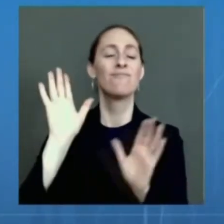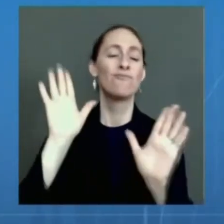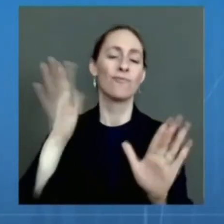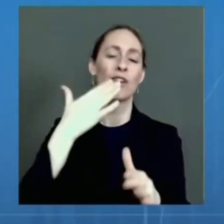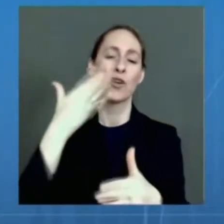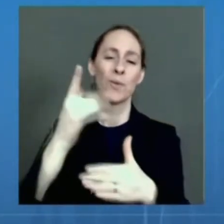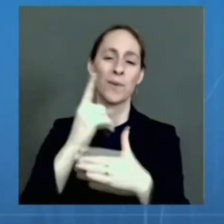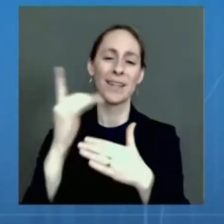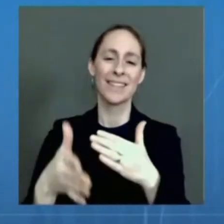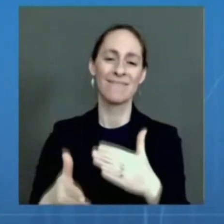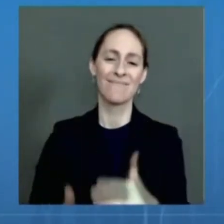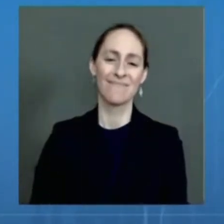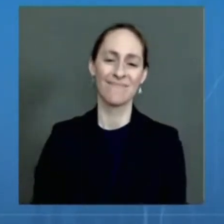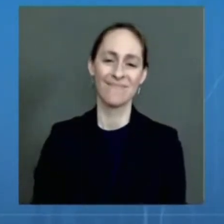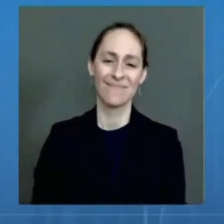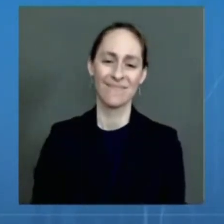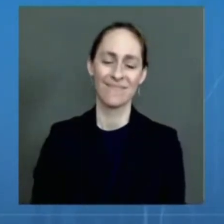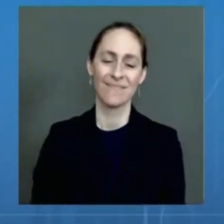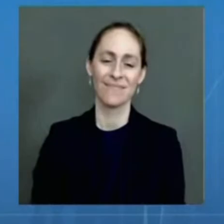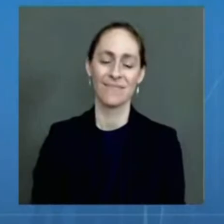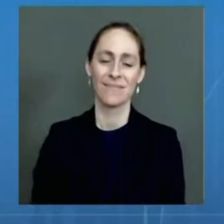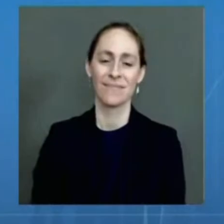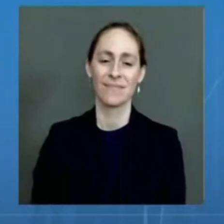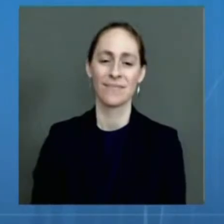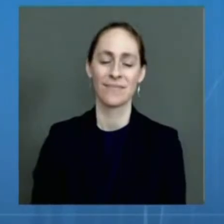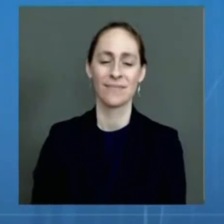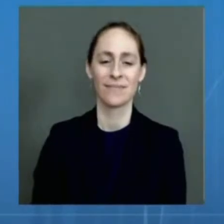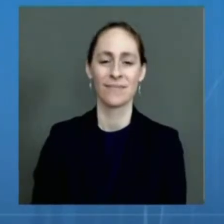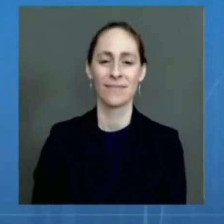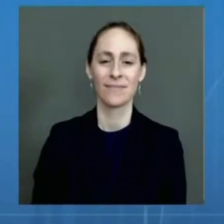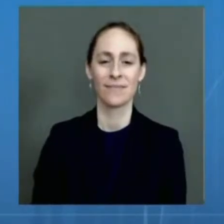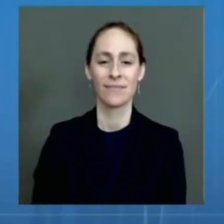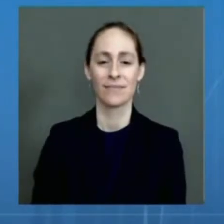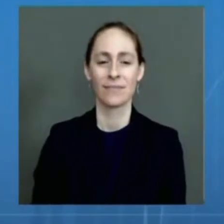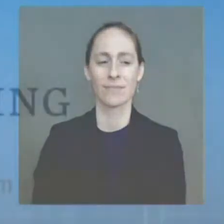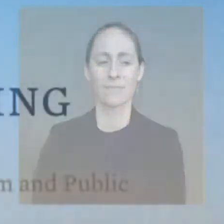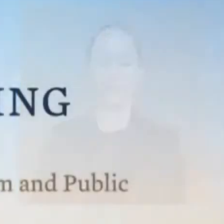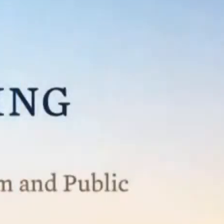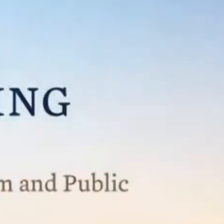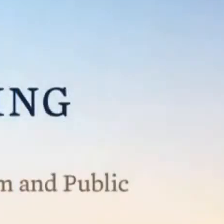HAS A SAFE AND RELAXING